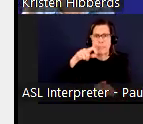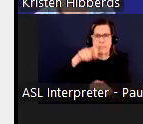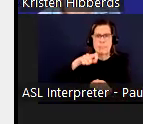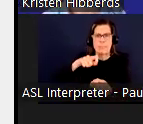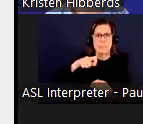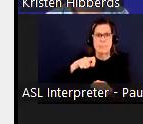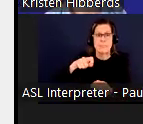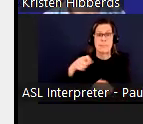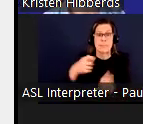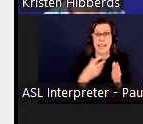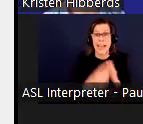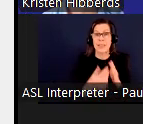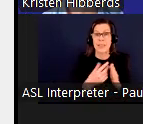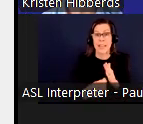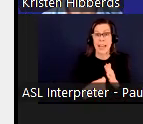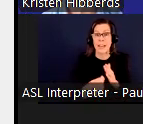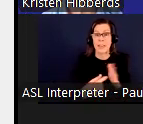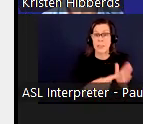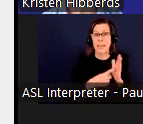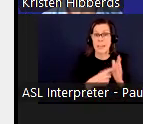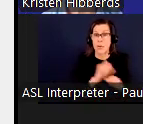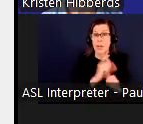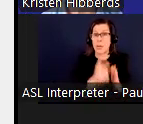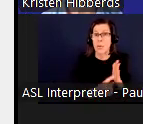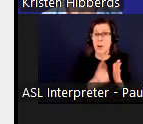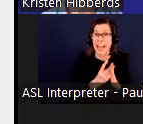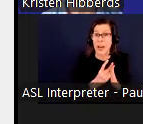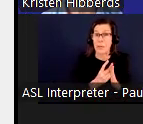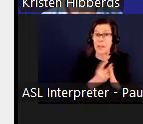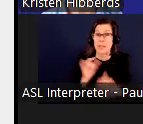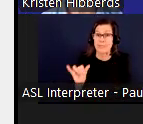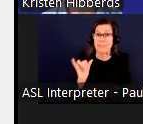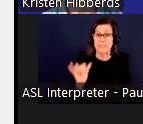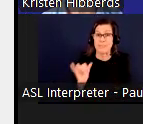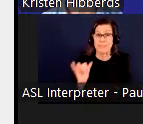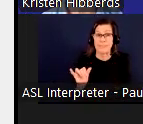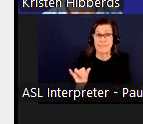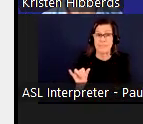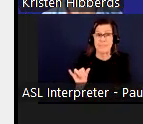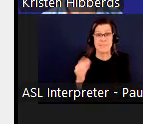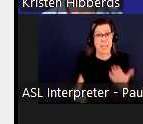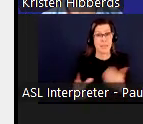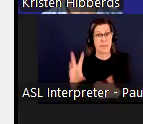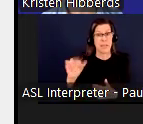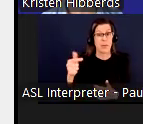even outside of the mandatory work hours. And I think you run into some wage and labor law issues there that I think we